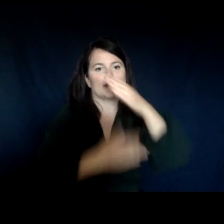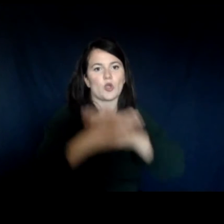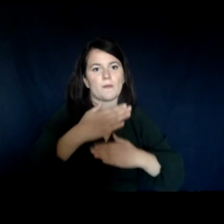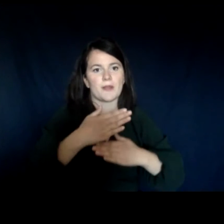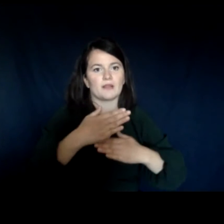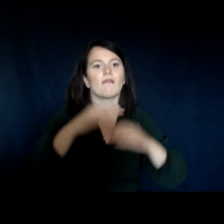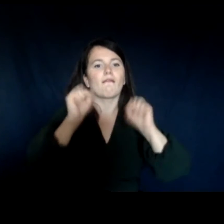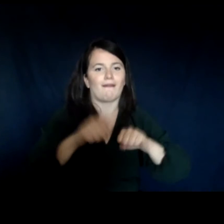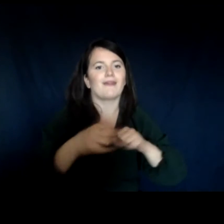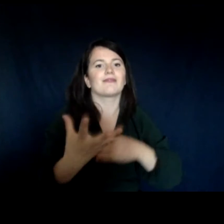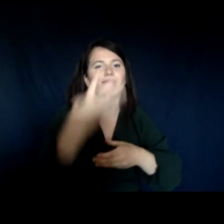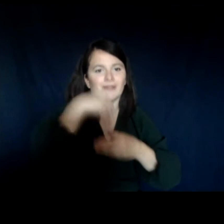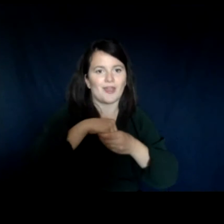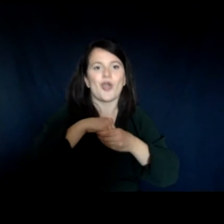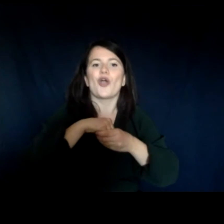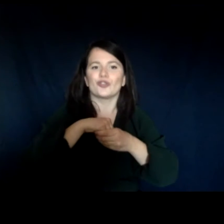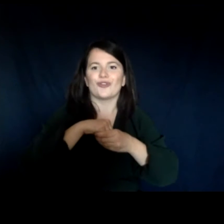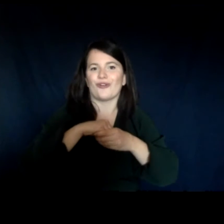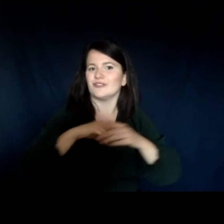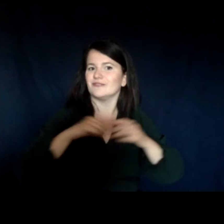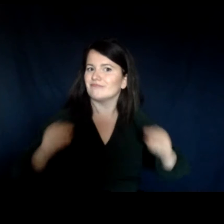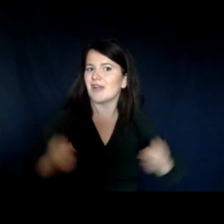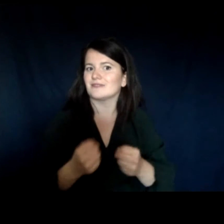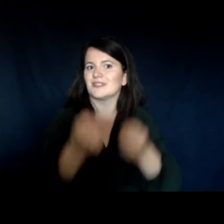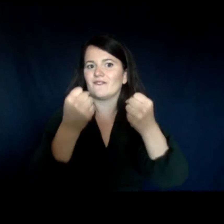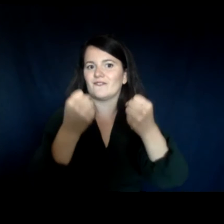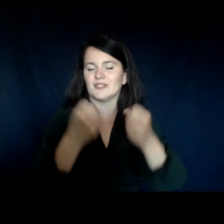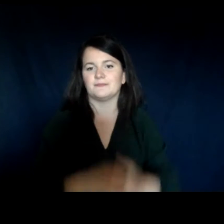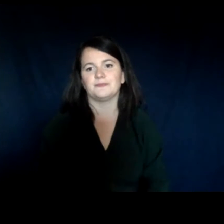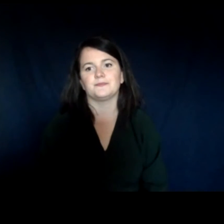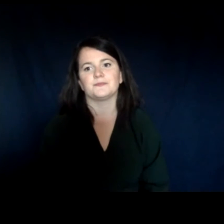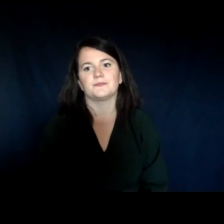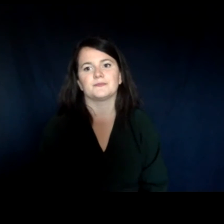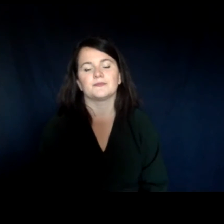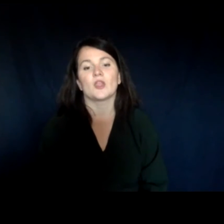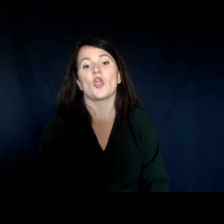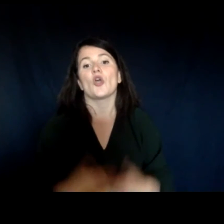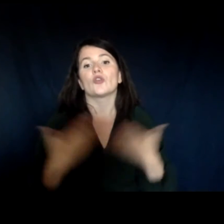The fourth one is financial corrections shall not be applied